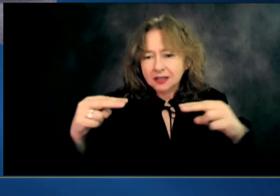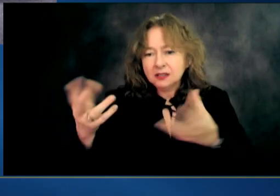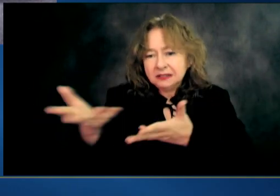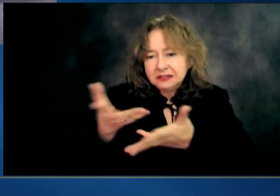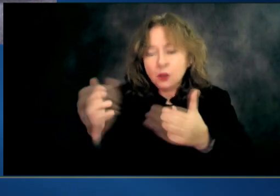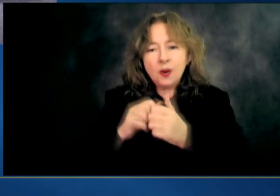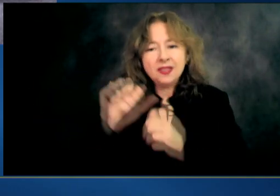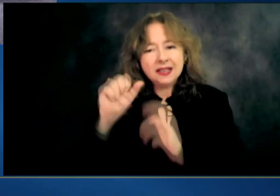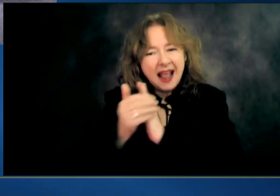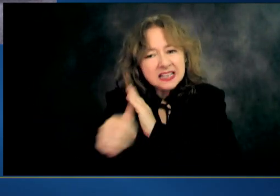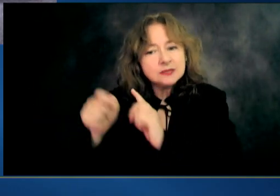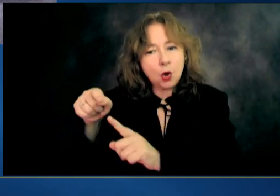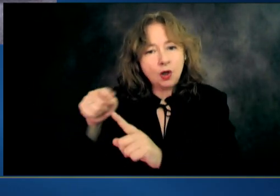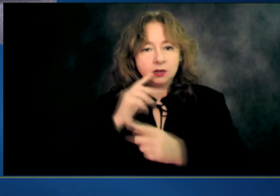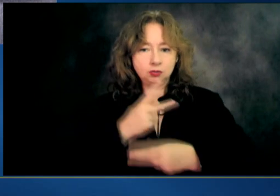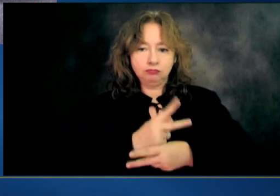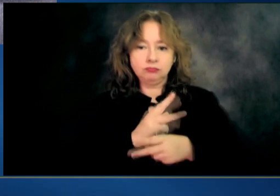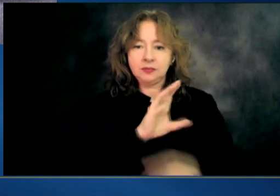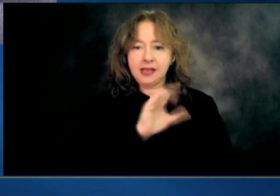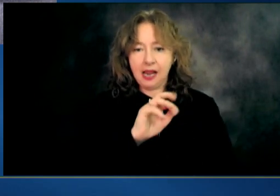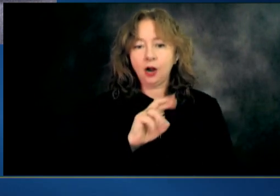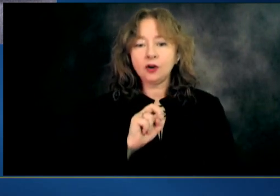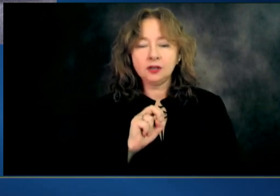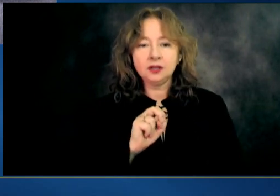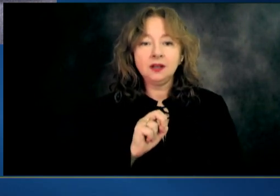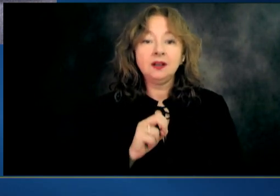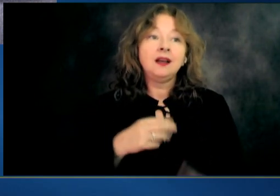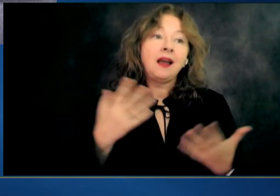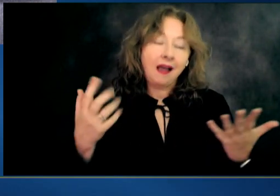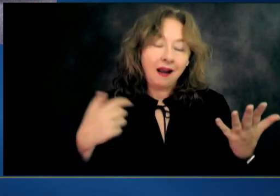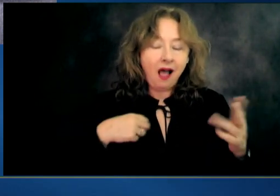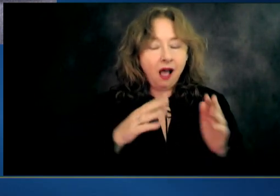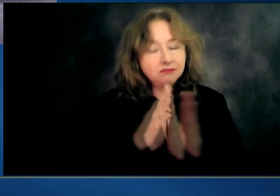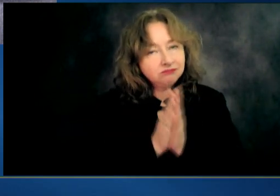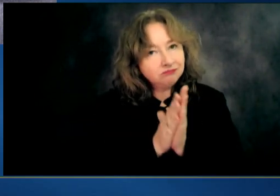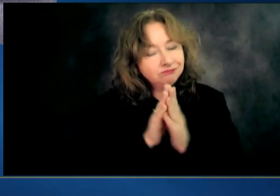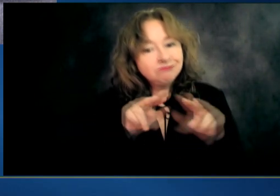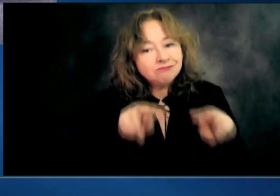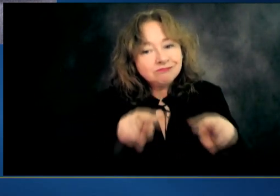look forward, most importantly, we're continuing to work with the Sickle Cell Disease Association